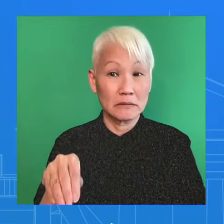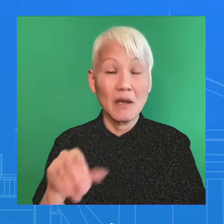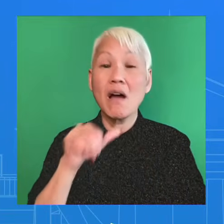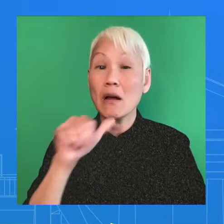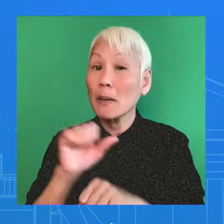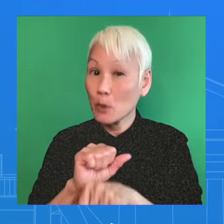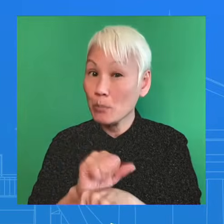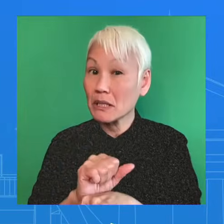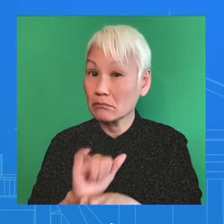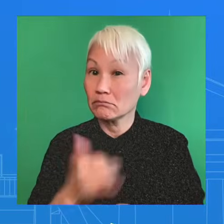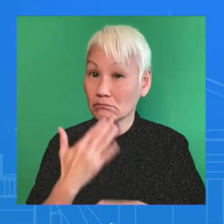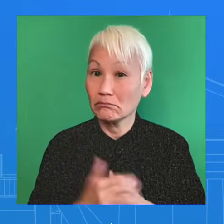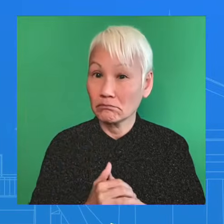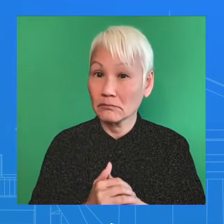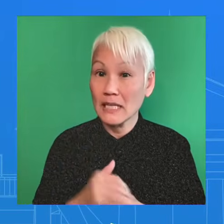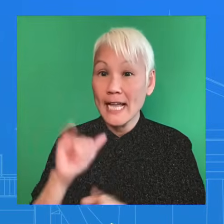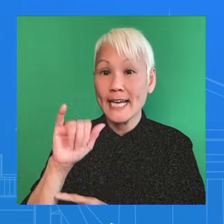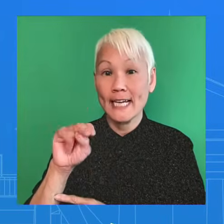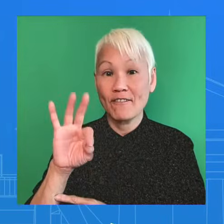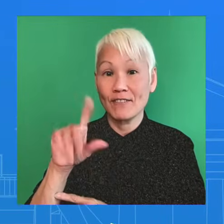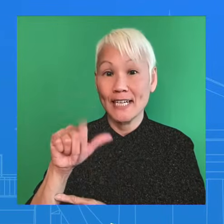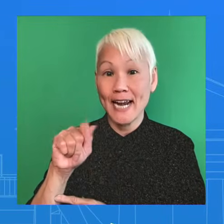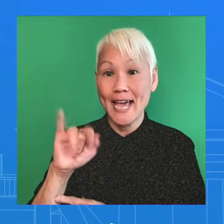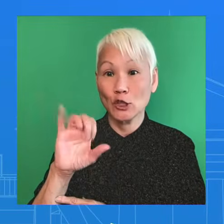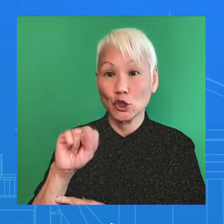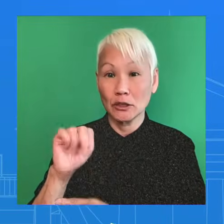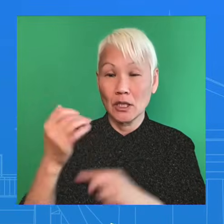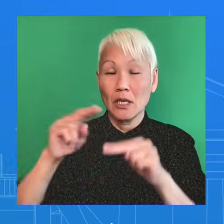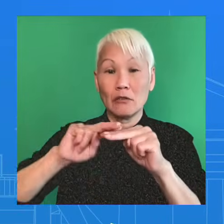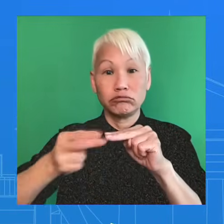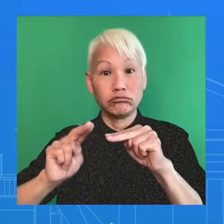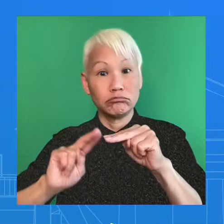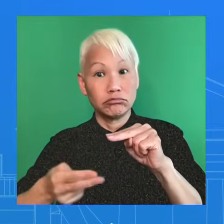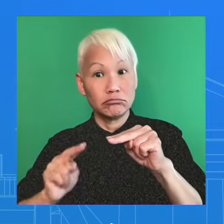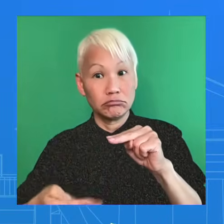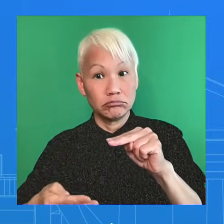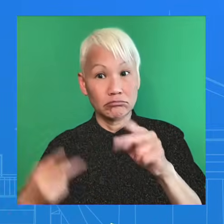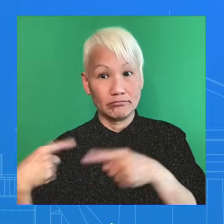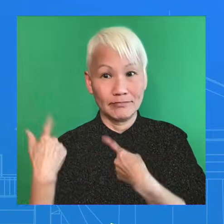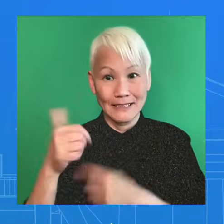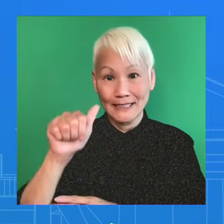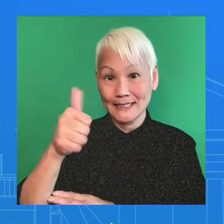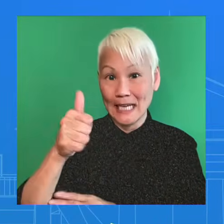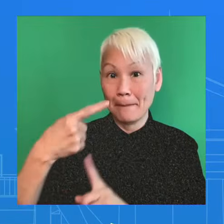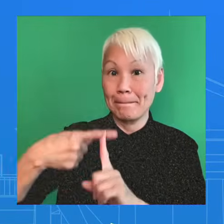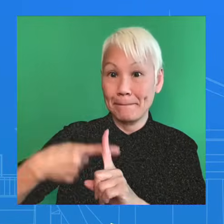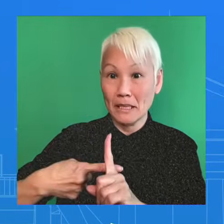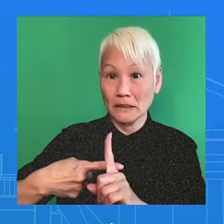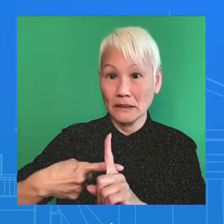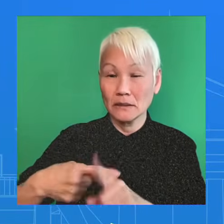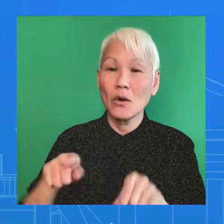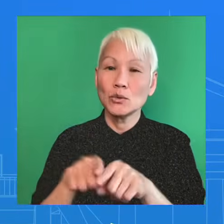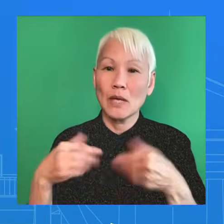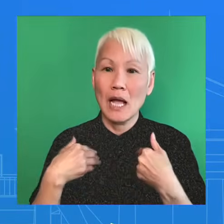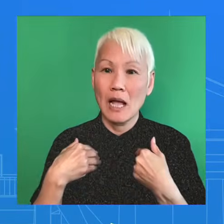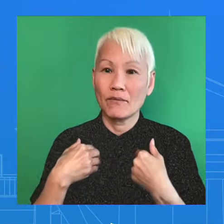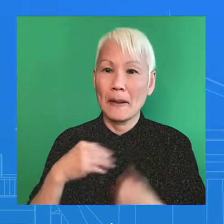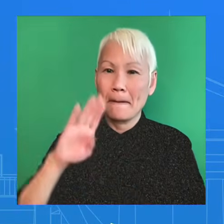and more than $470 billion in private sector investments. And let's not forget the bipartisan budget agreement